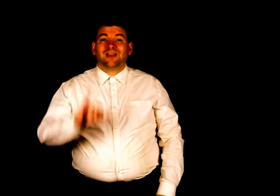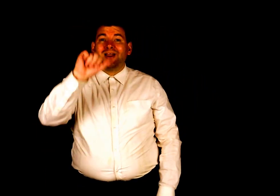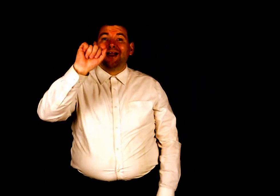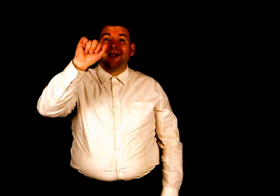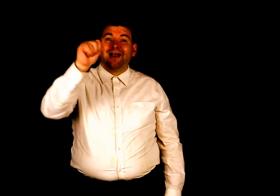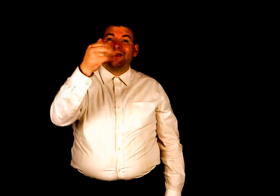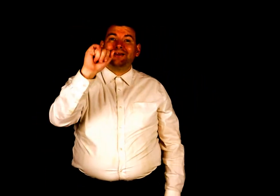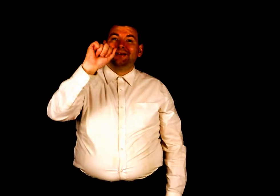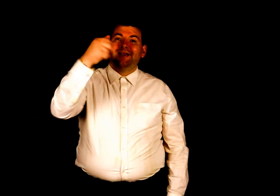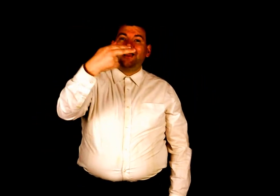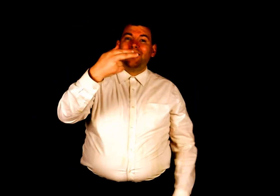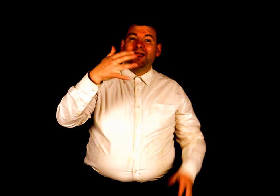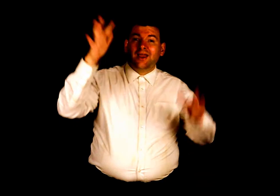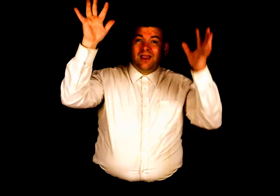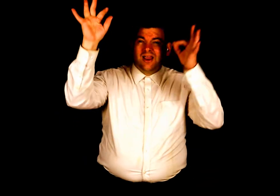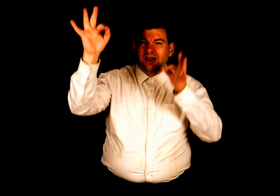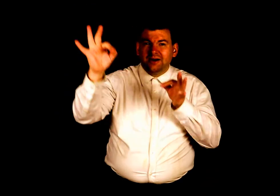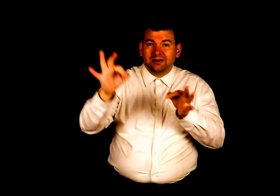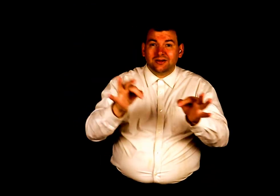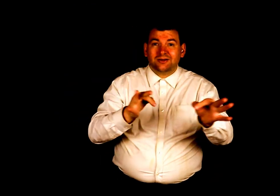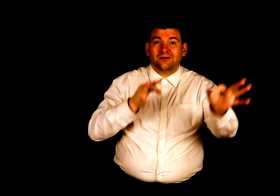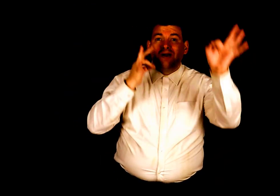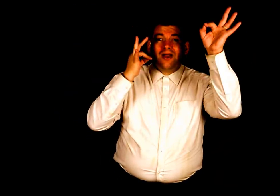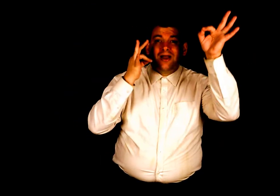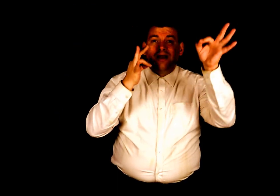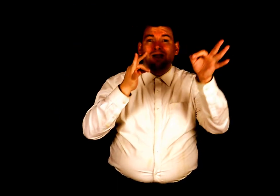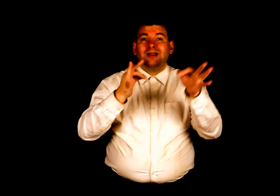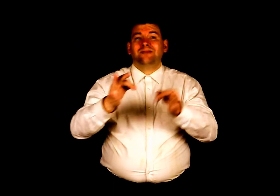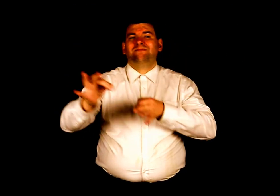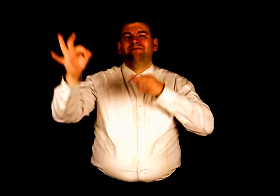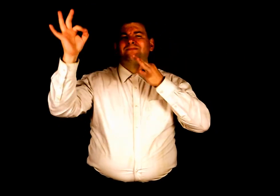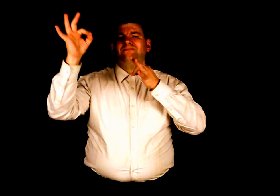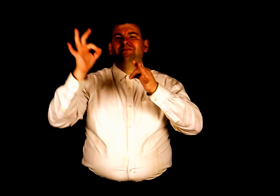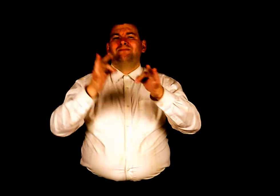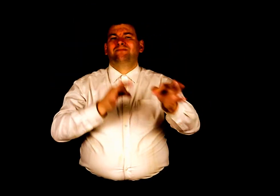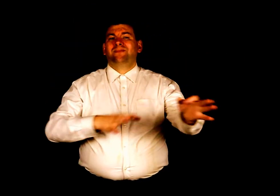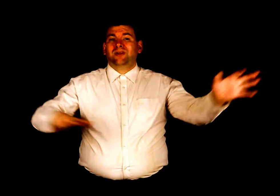Isaiah described